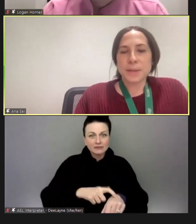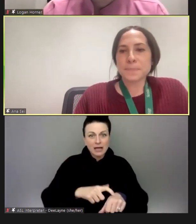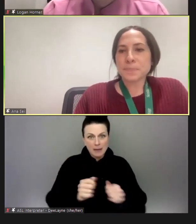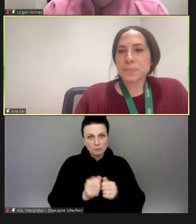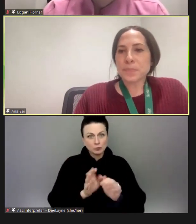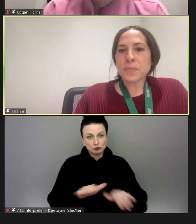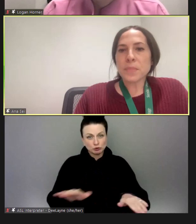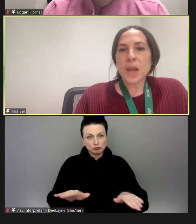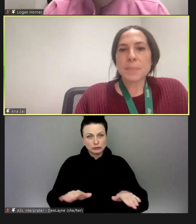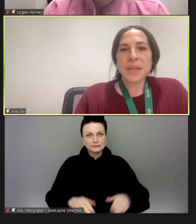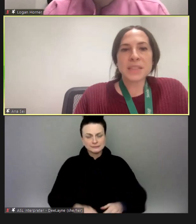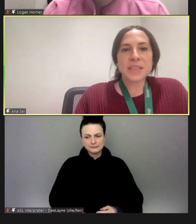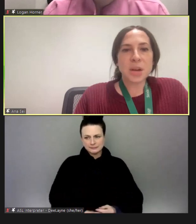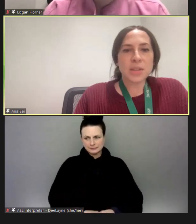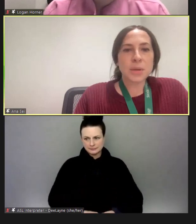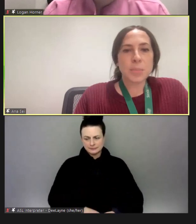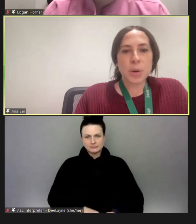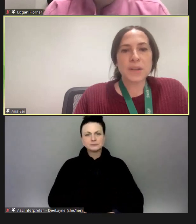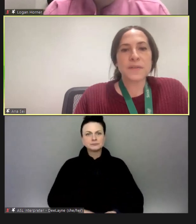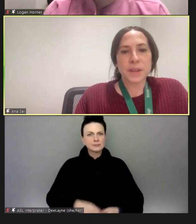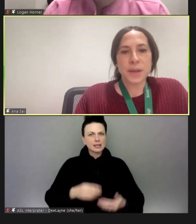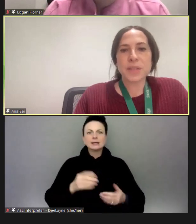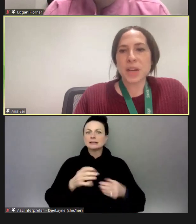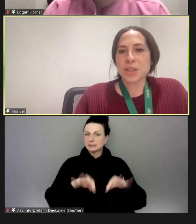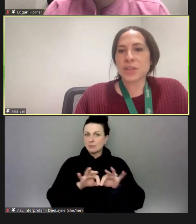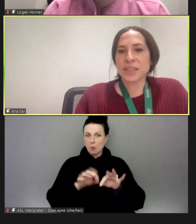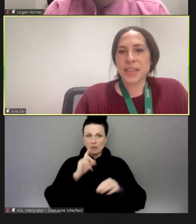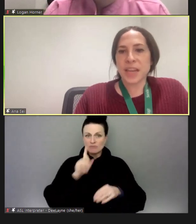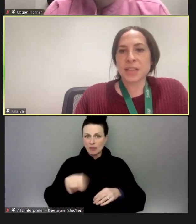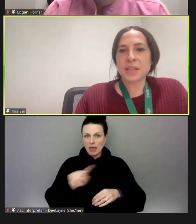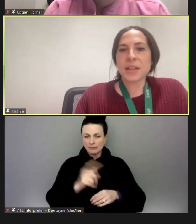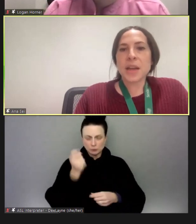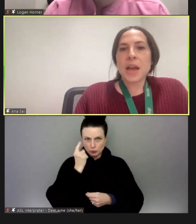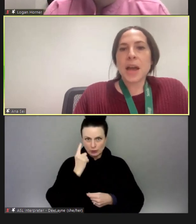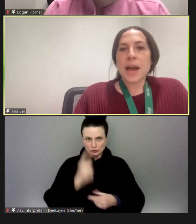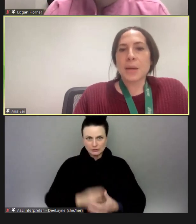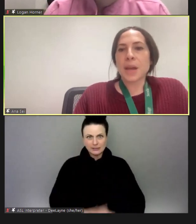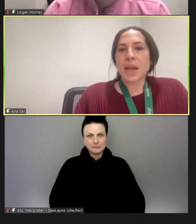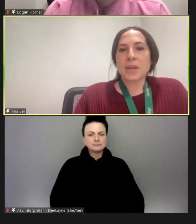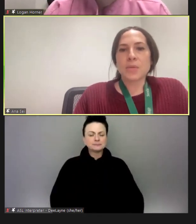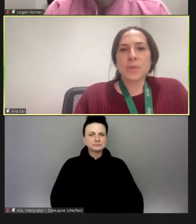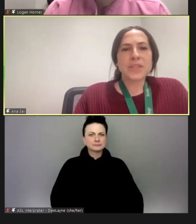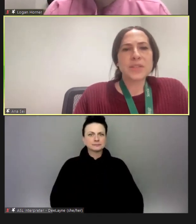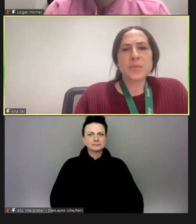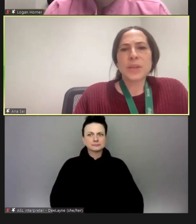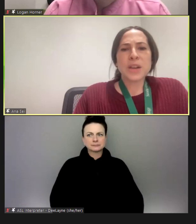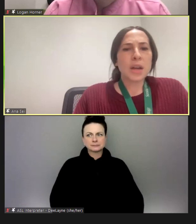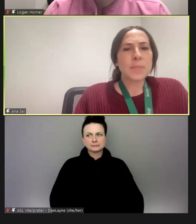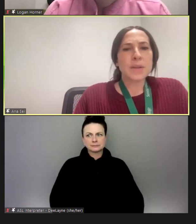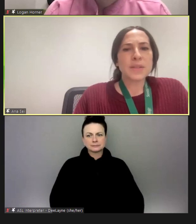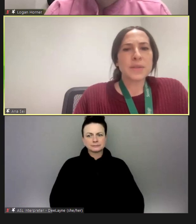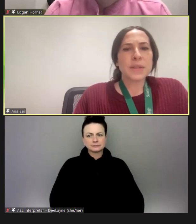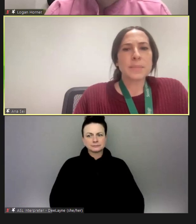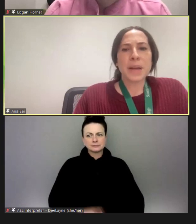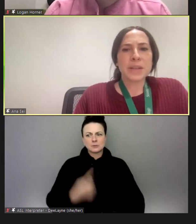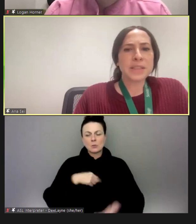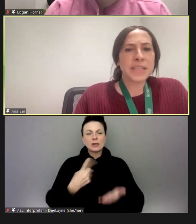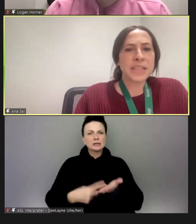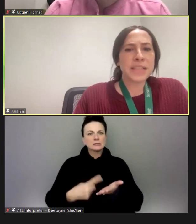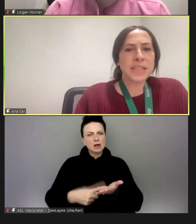children because it's also important for them to understand um and we just we